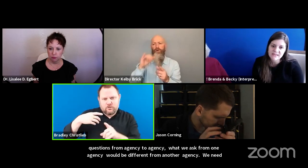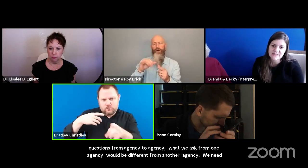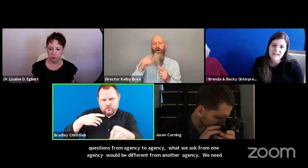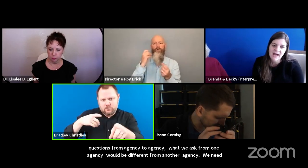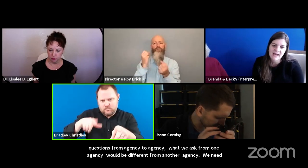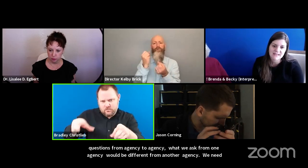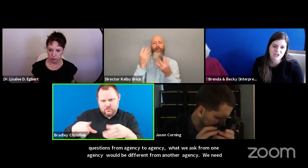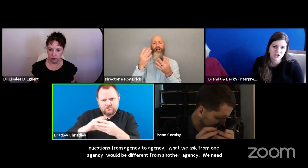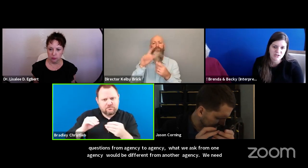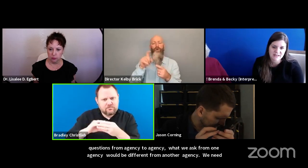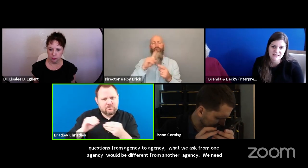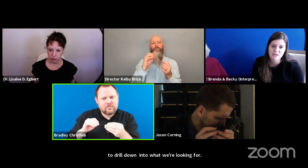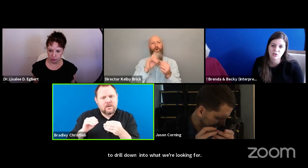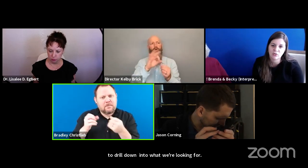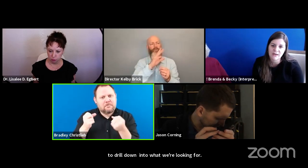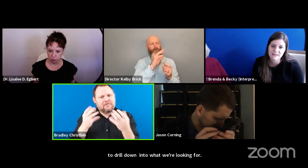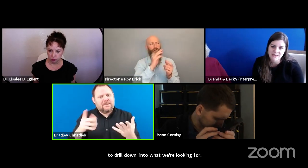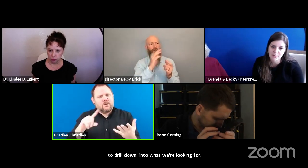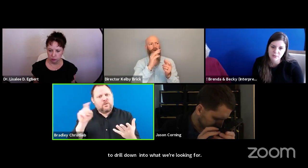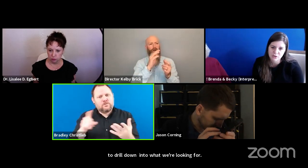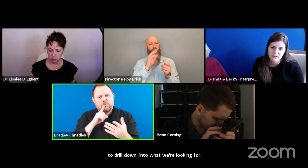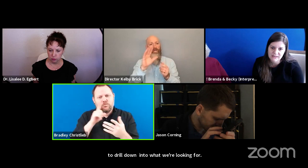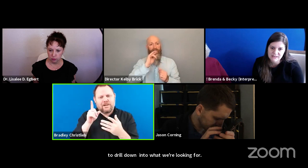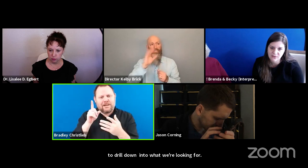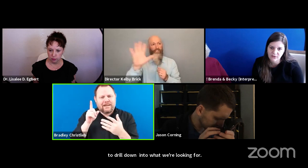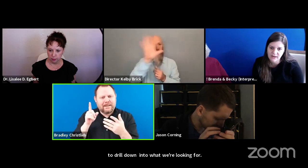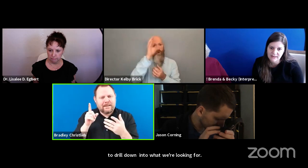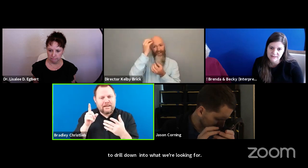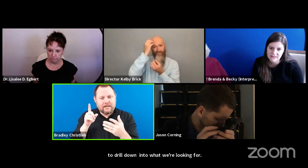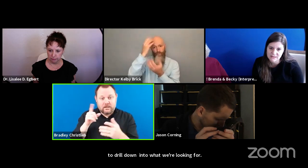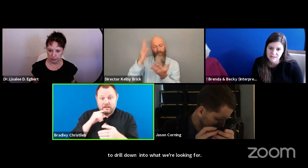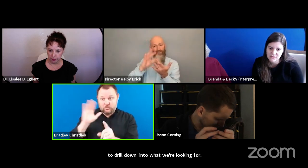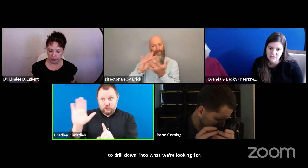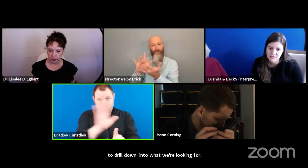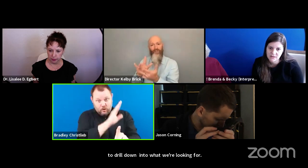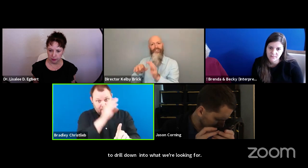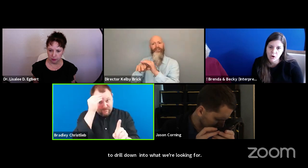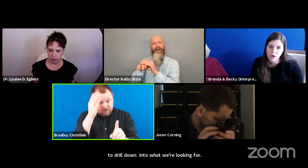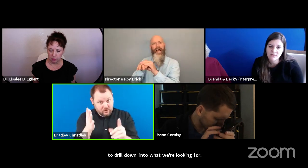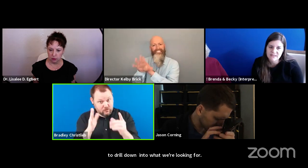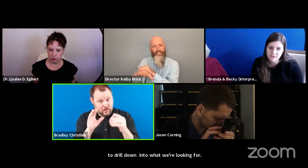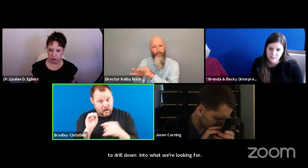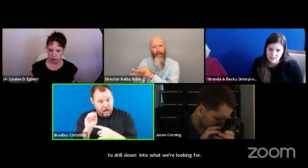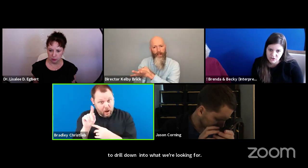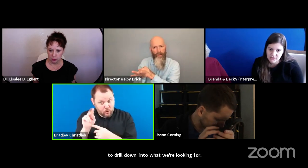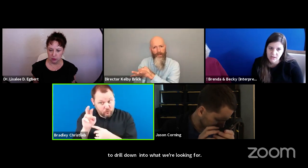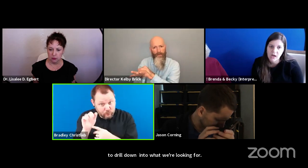I as the Chair said this is a great opportunity to find all of this information.